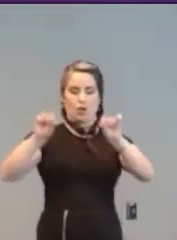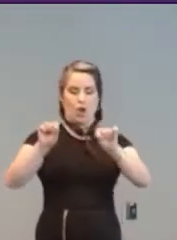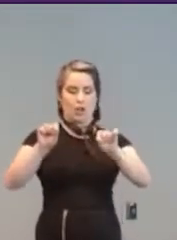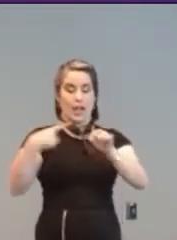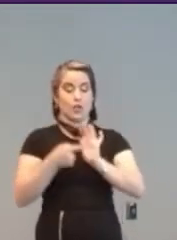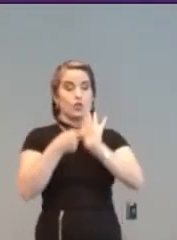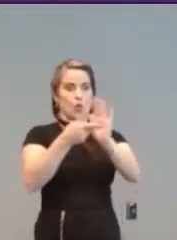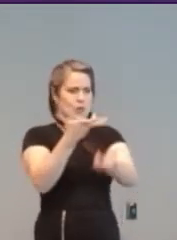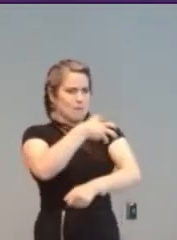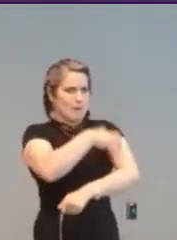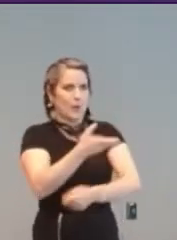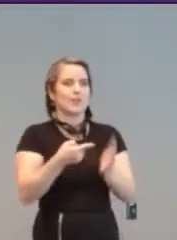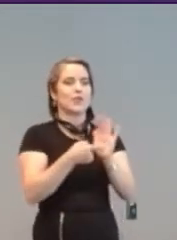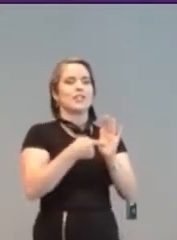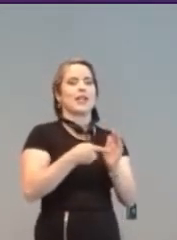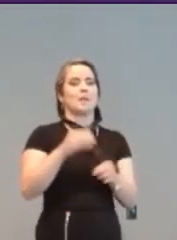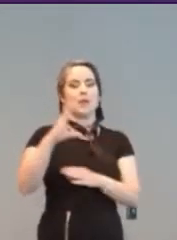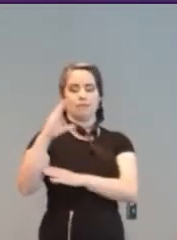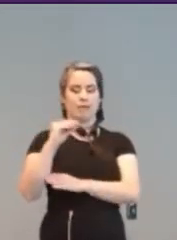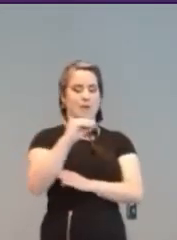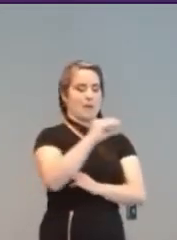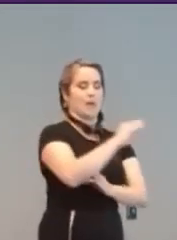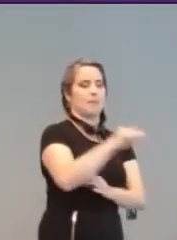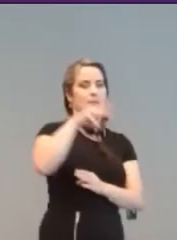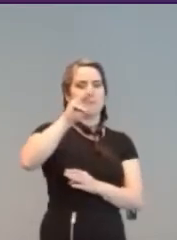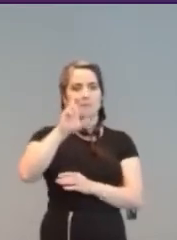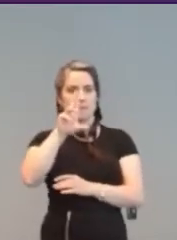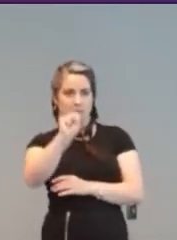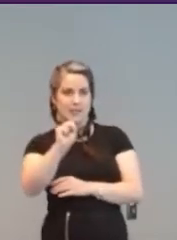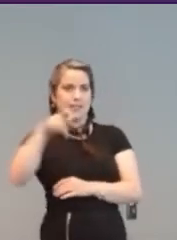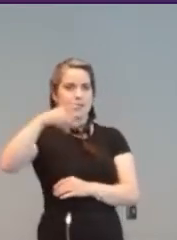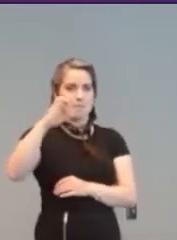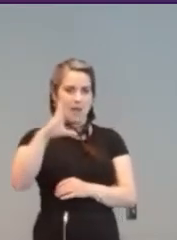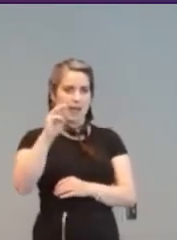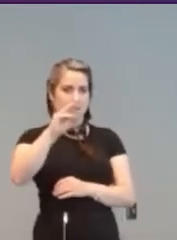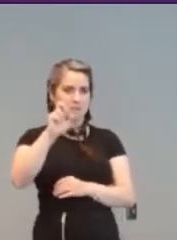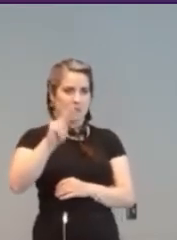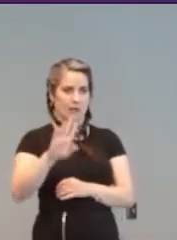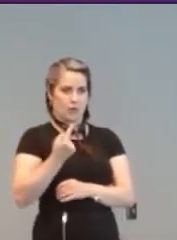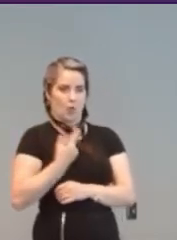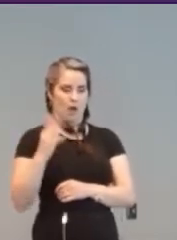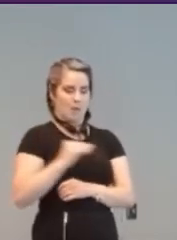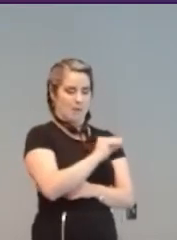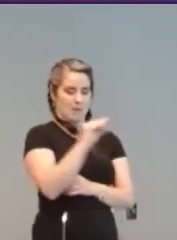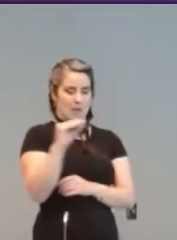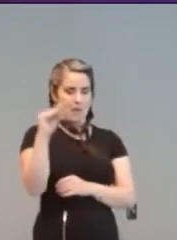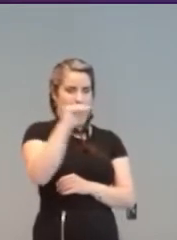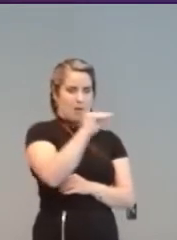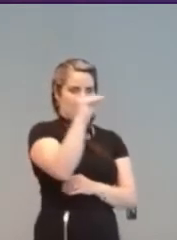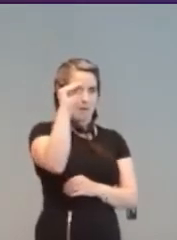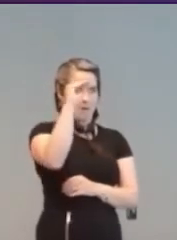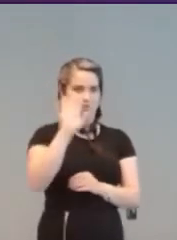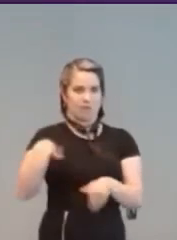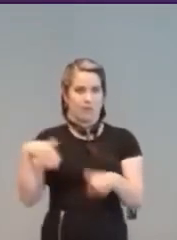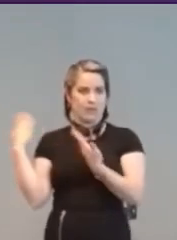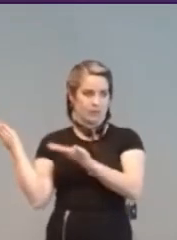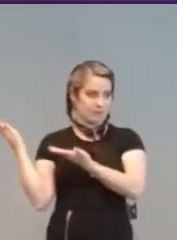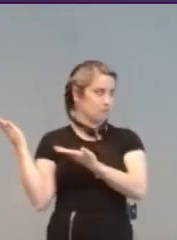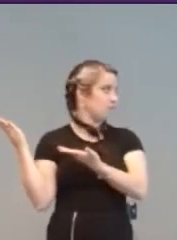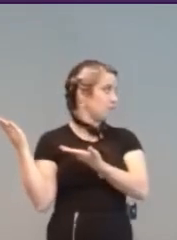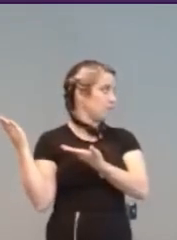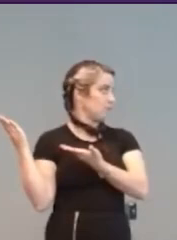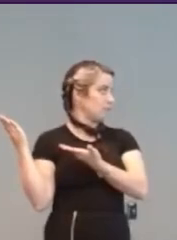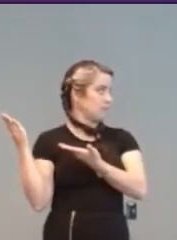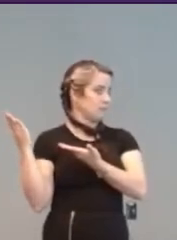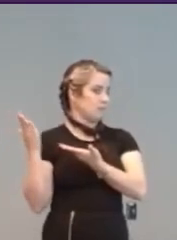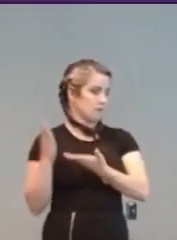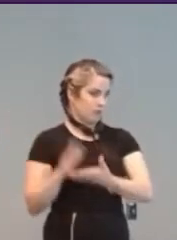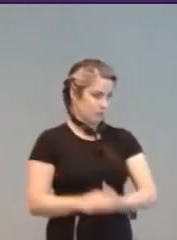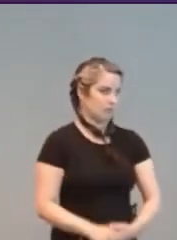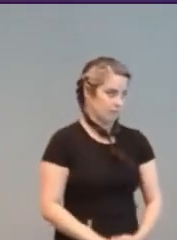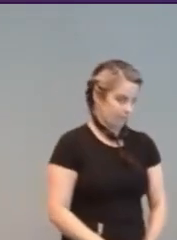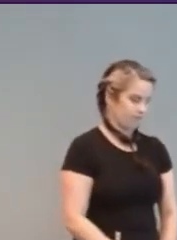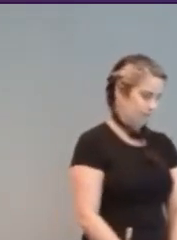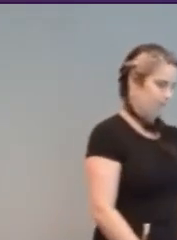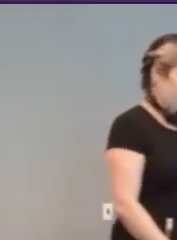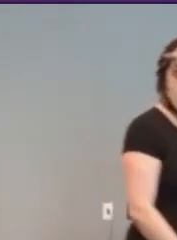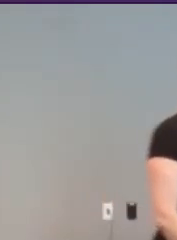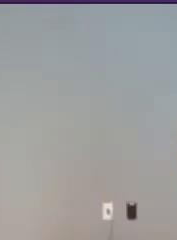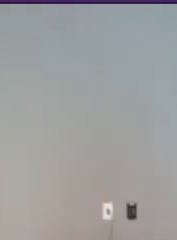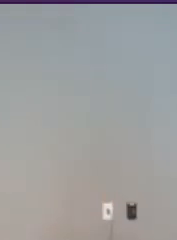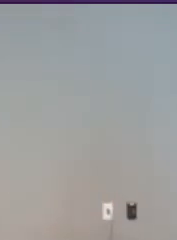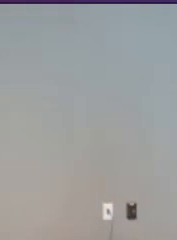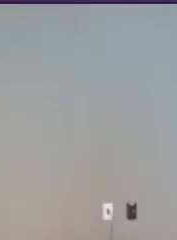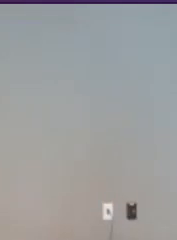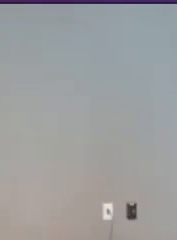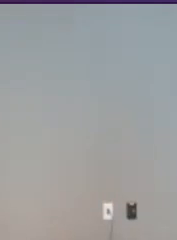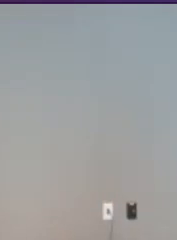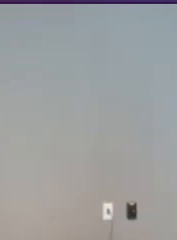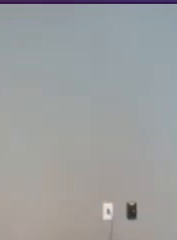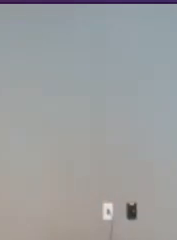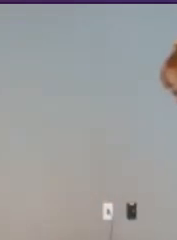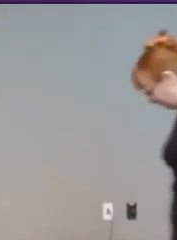Ms. Pac-Man made into a one-switch turn-based strategy game.